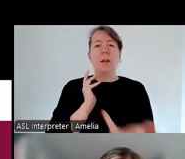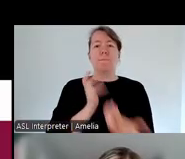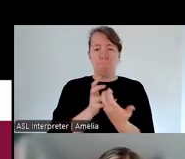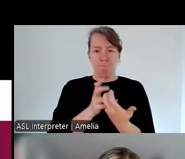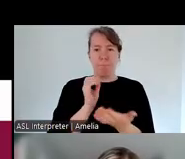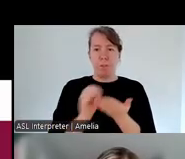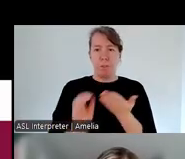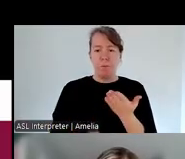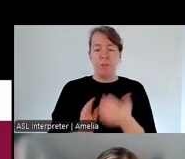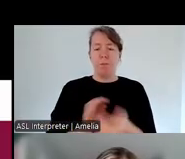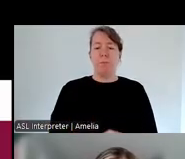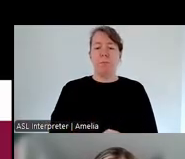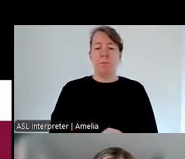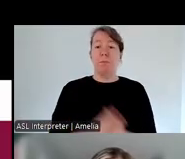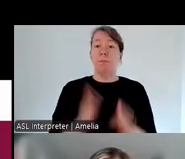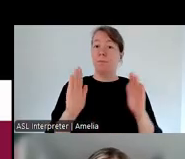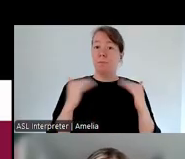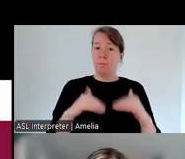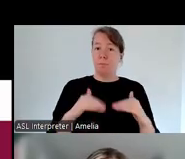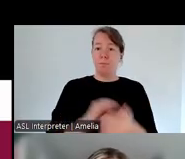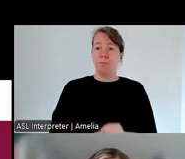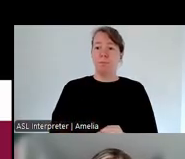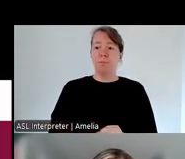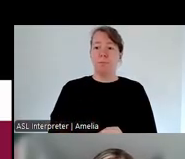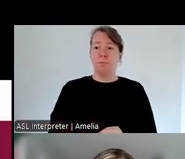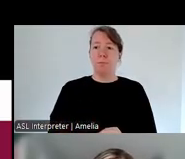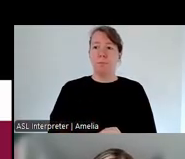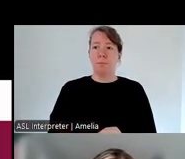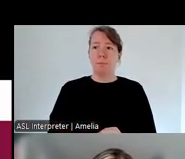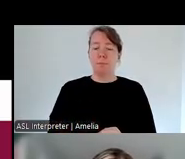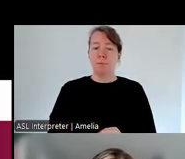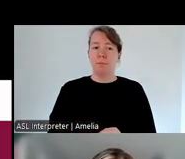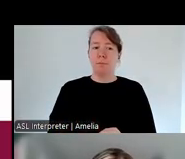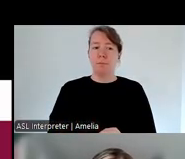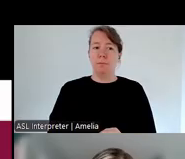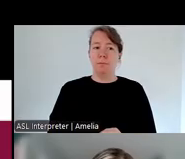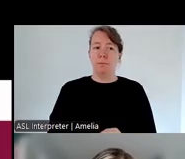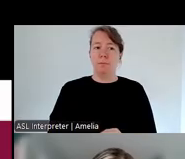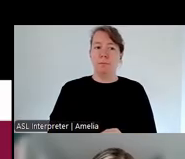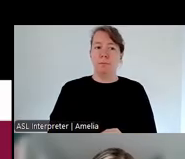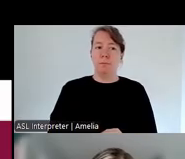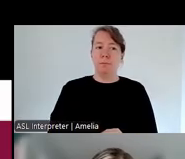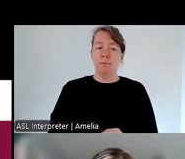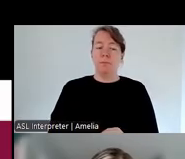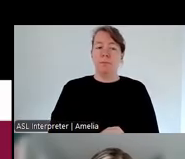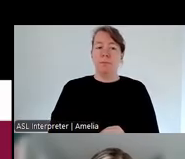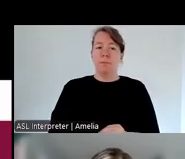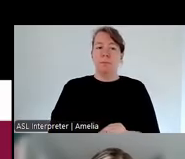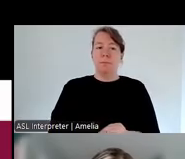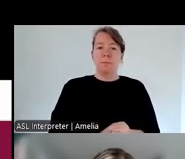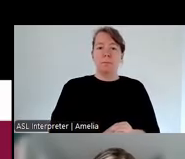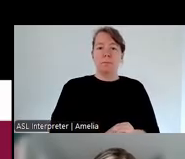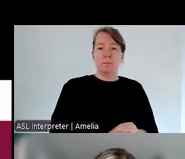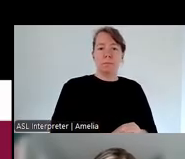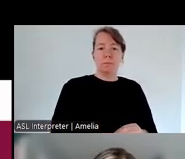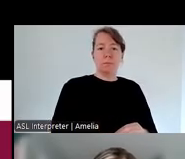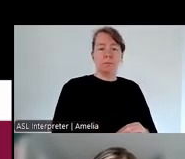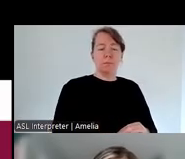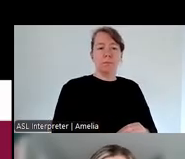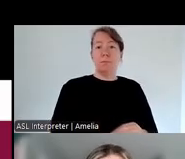Um, now, let's turn to class-wide assistive technology,